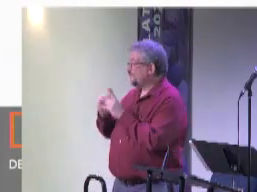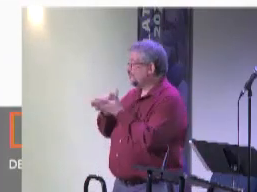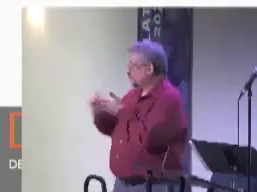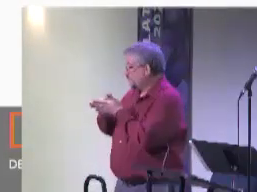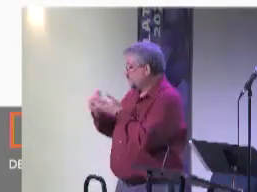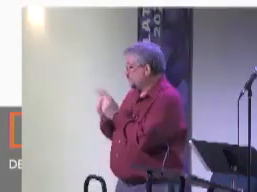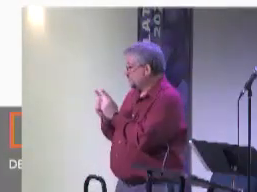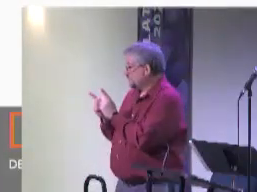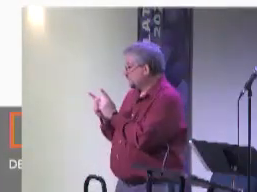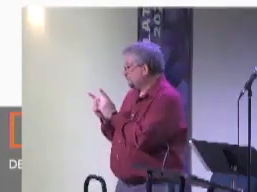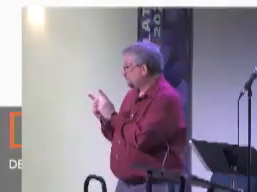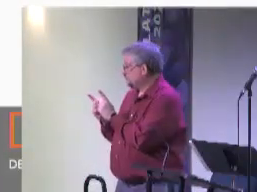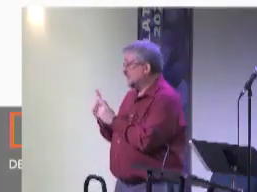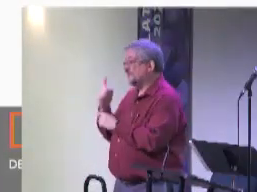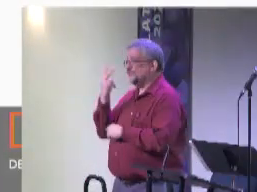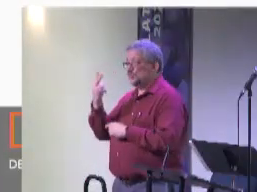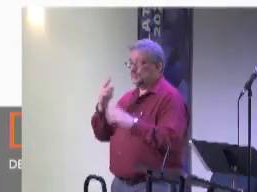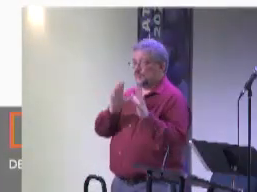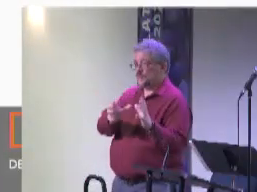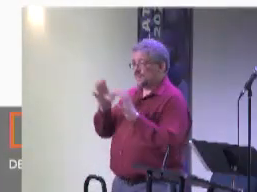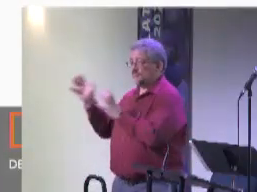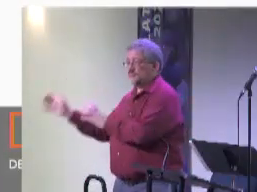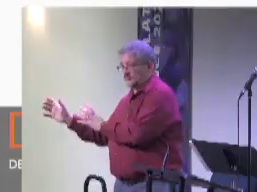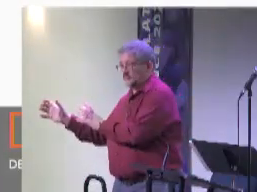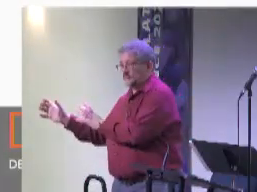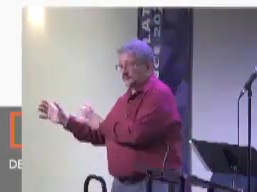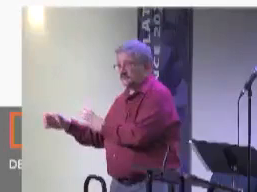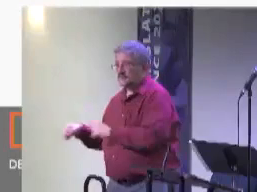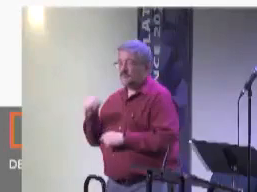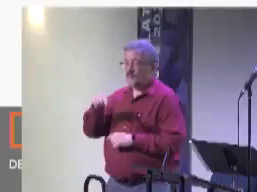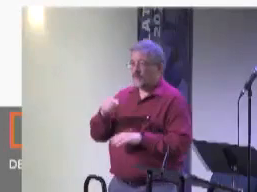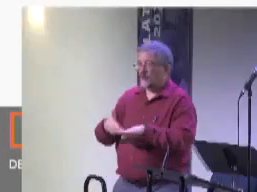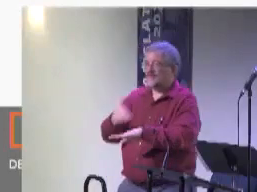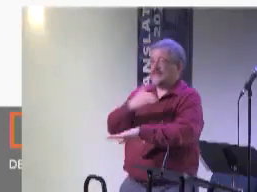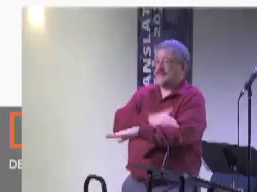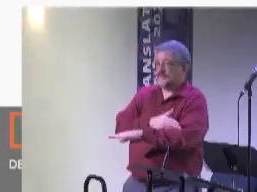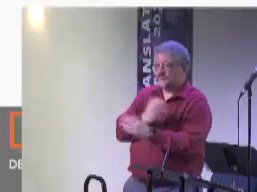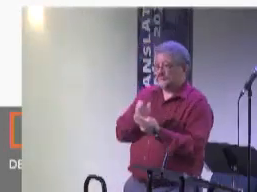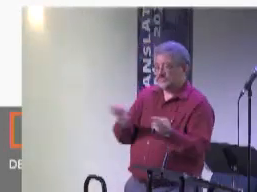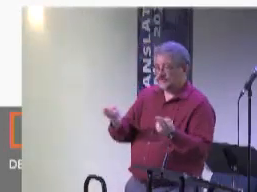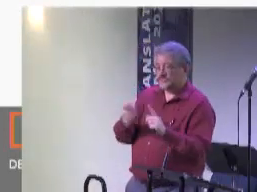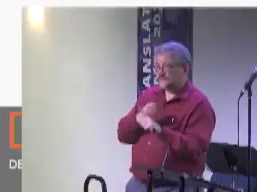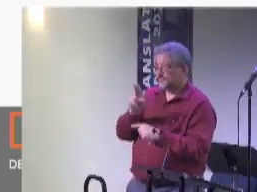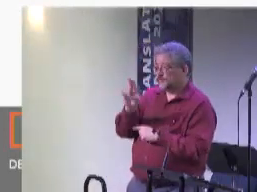There also is an opportunity to access previous published translations in written form. And additional resources from UBS.